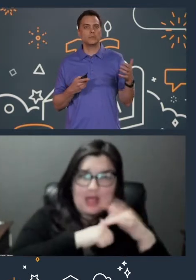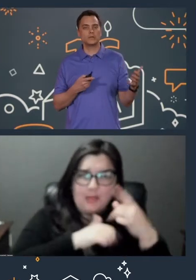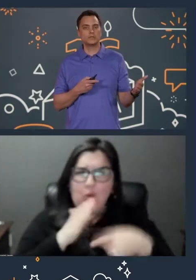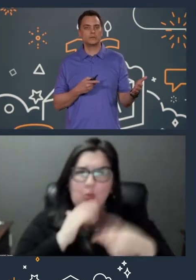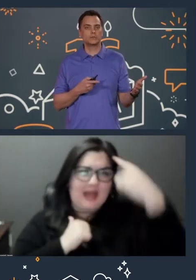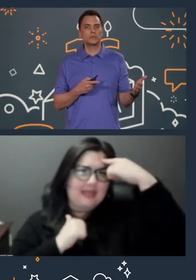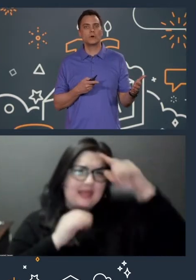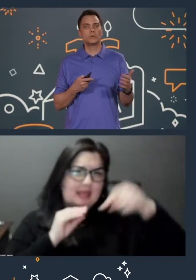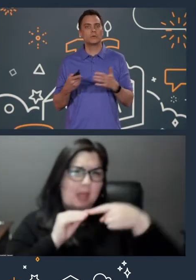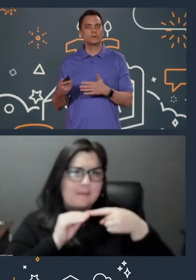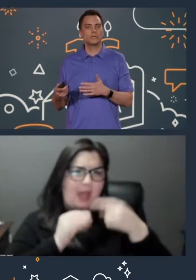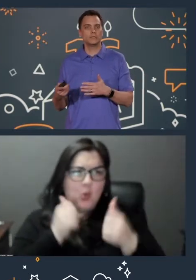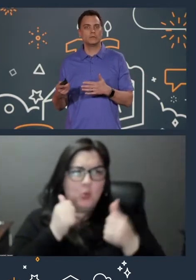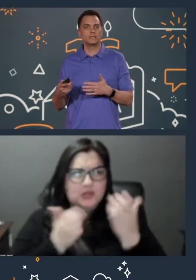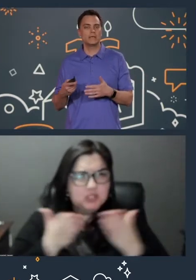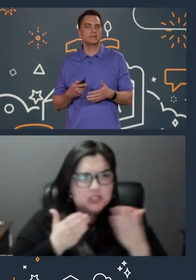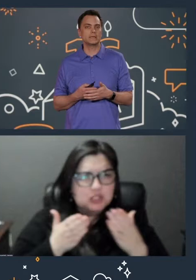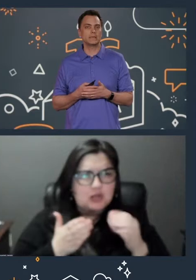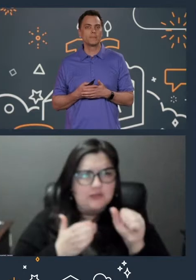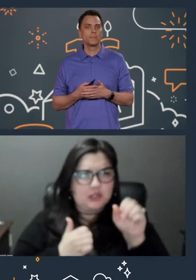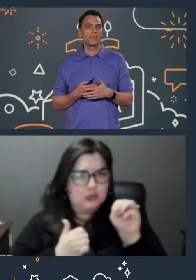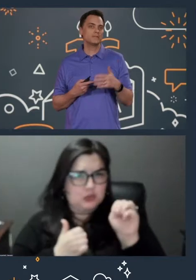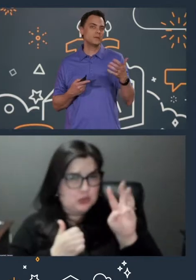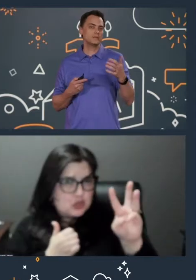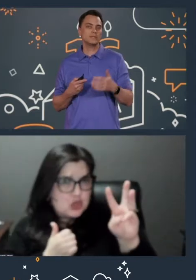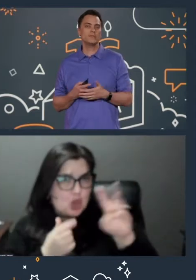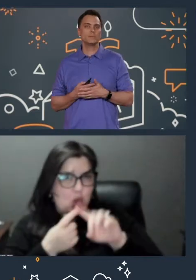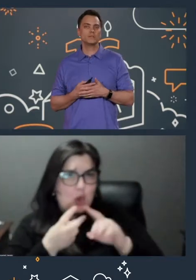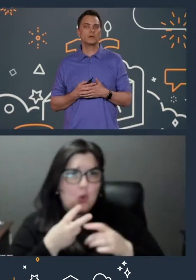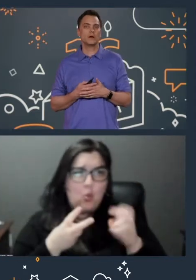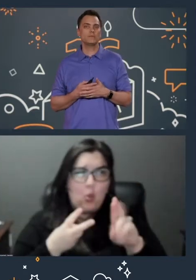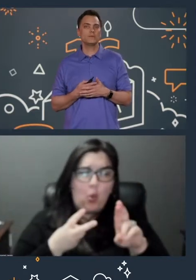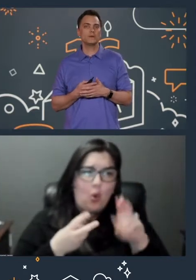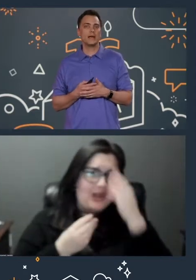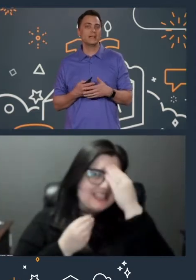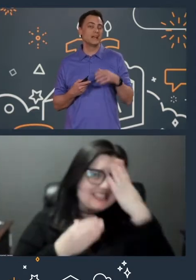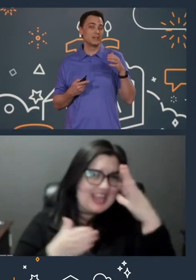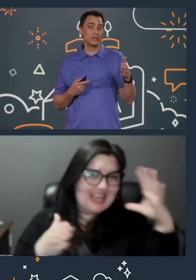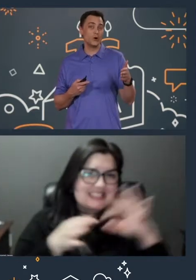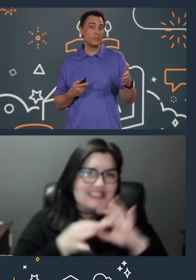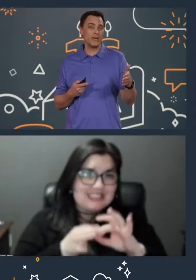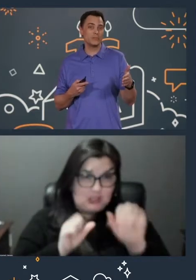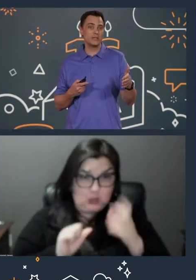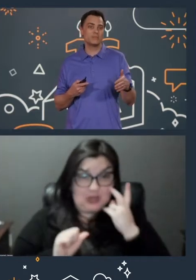whether I should use Snow, or whether I should use DataSync? And so, you can see from this chart, if you've got low bandwidth,